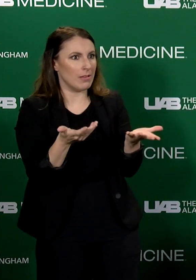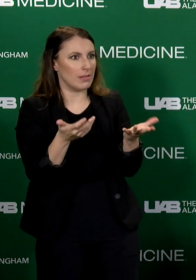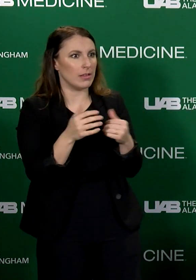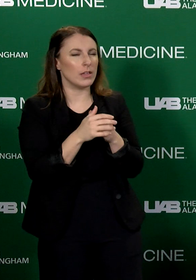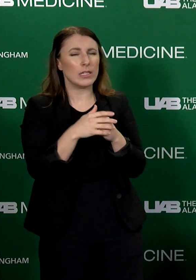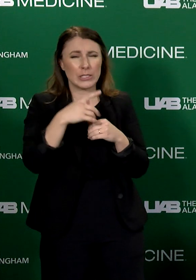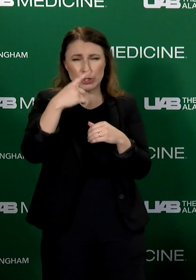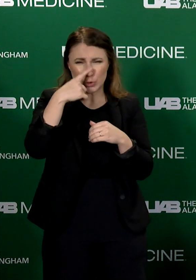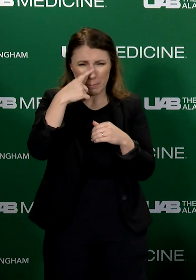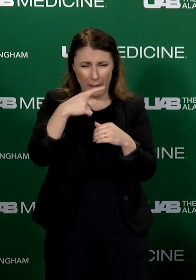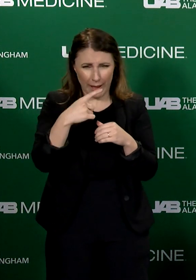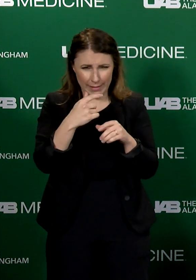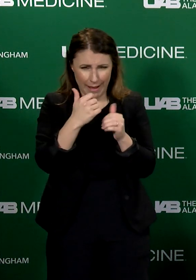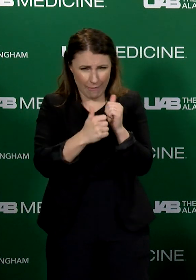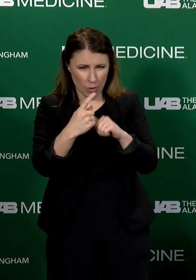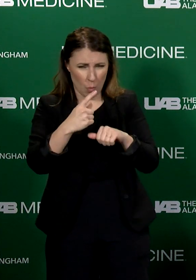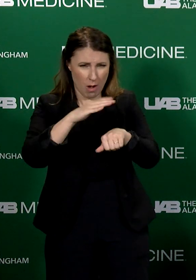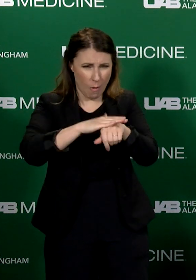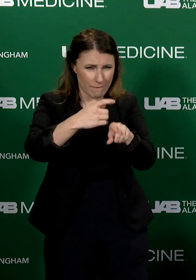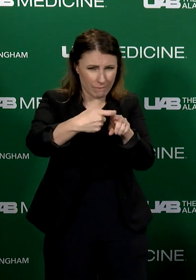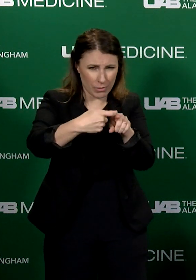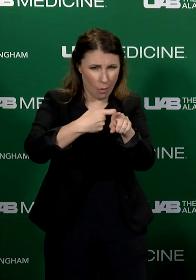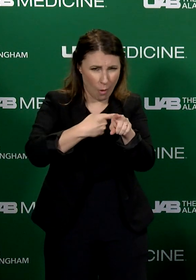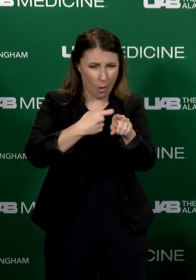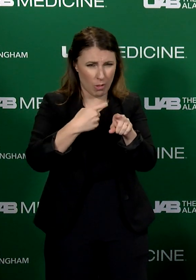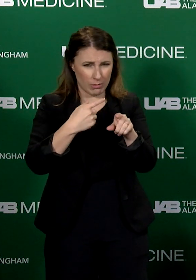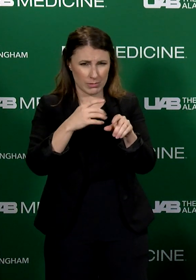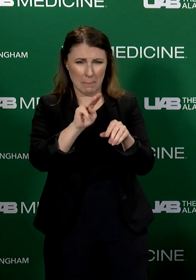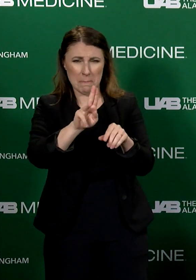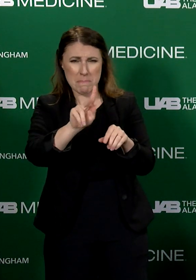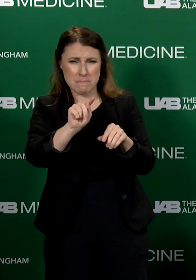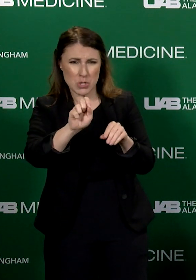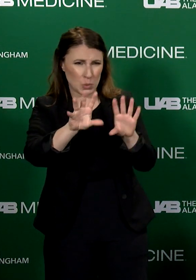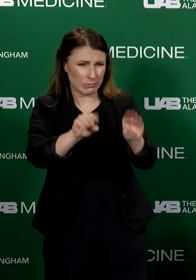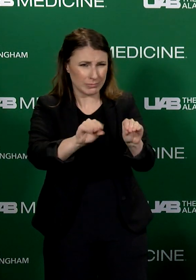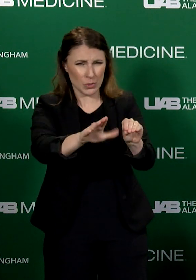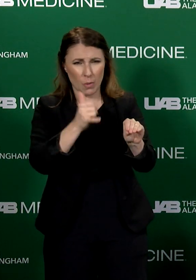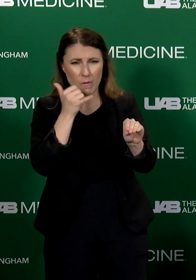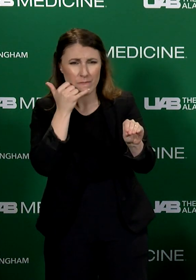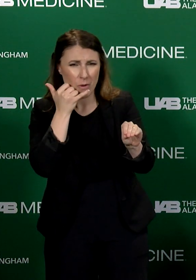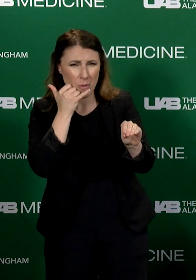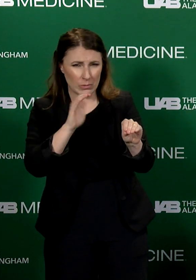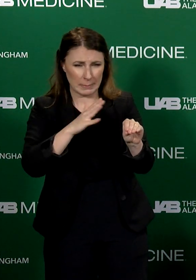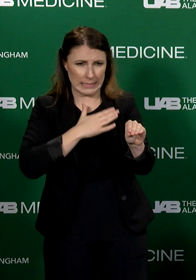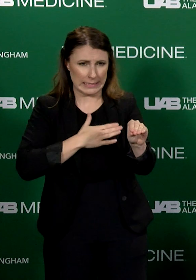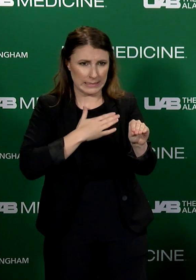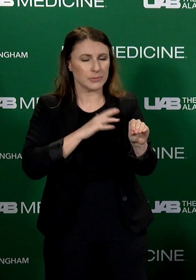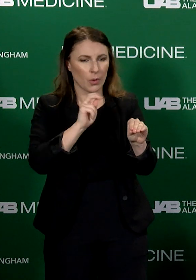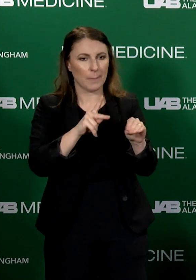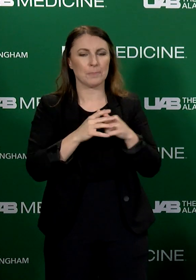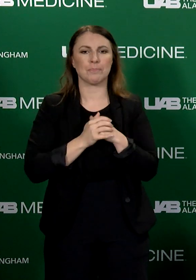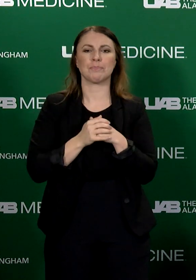formal RF starts just so we don't get any back just thanks you know that's a